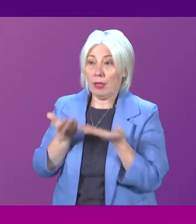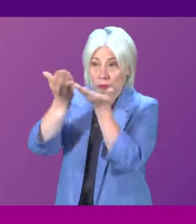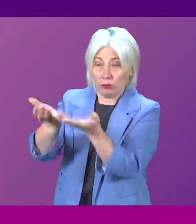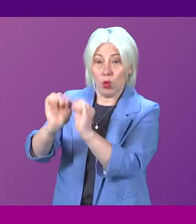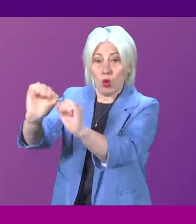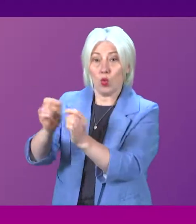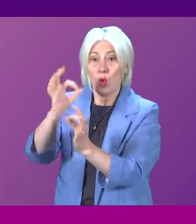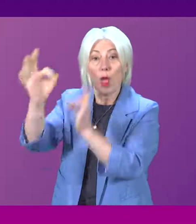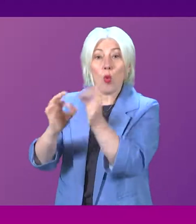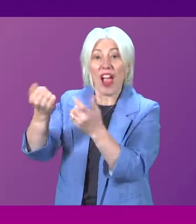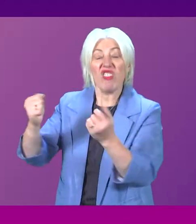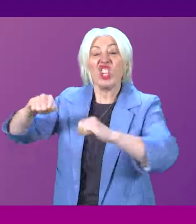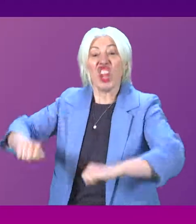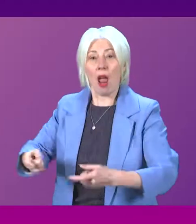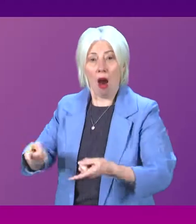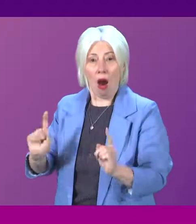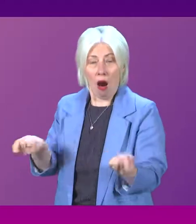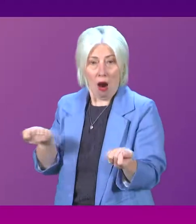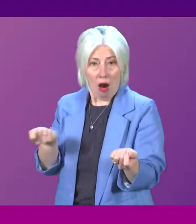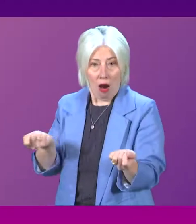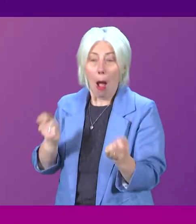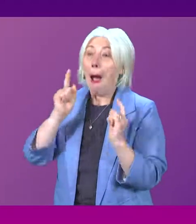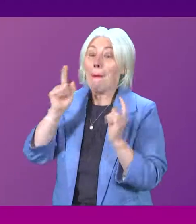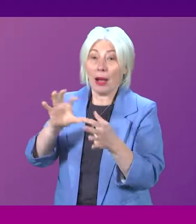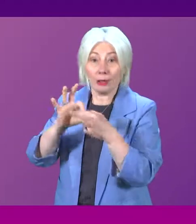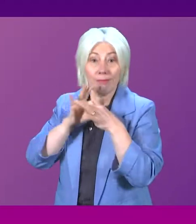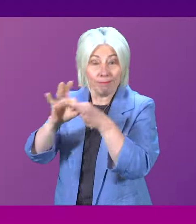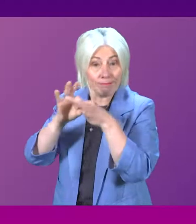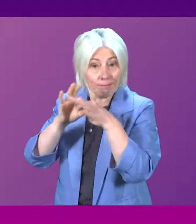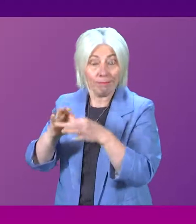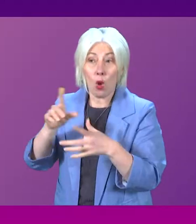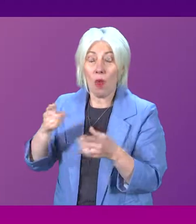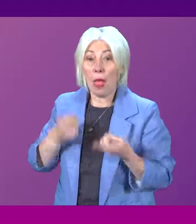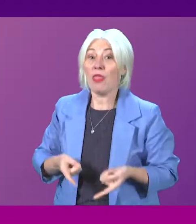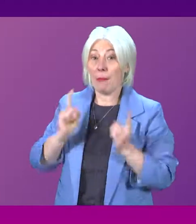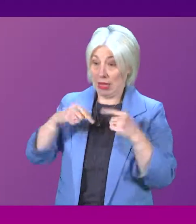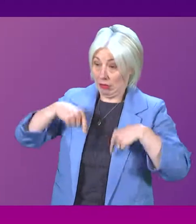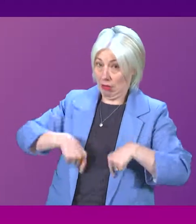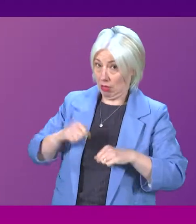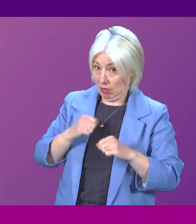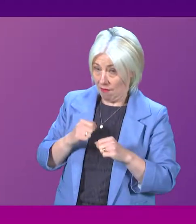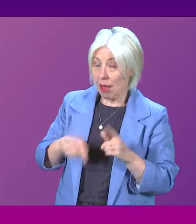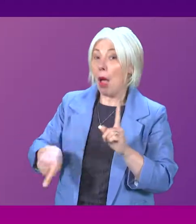However, that amendment reflects a joint commitment between Scottish ministers and the new chair